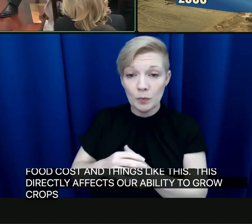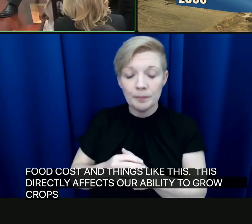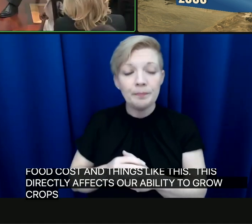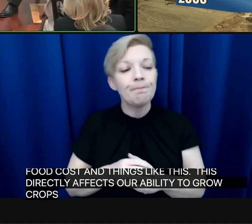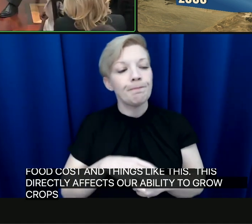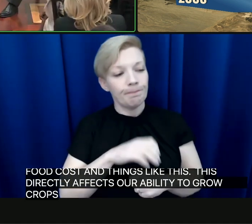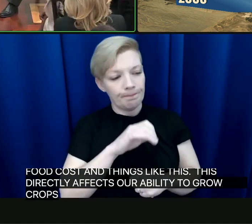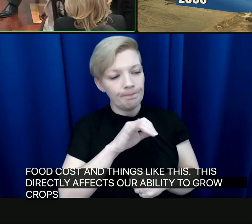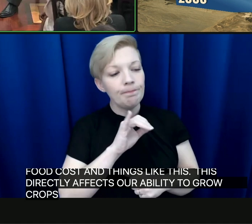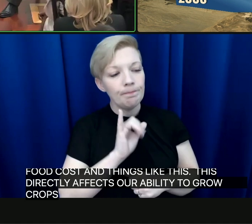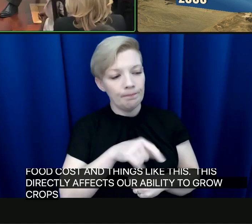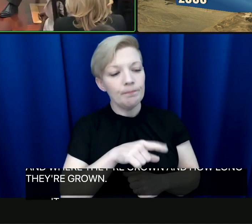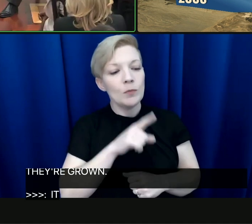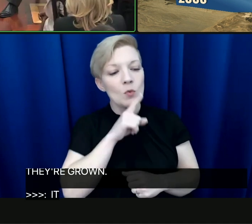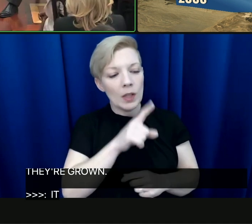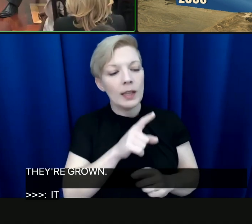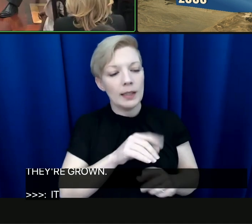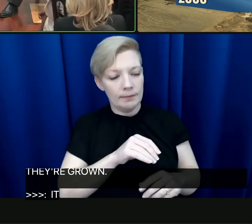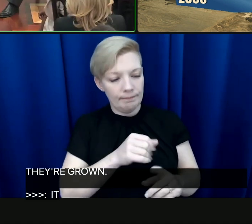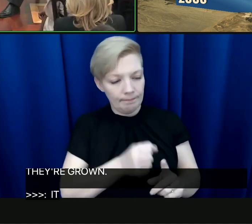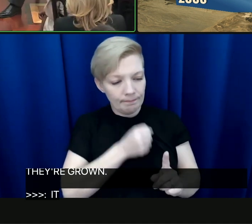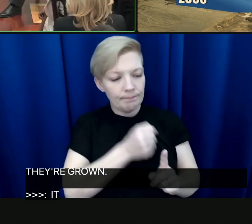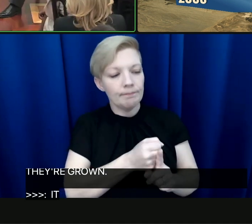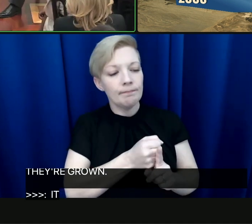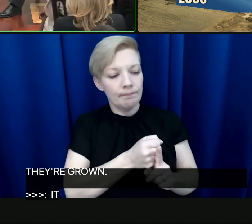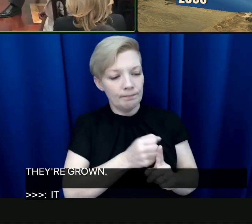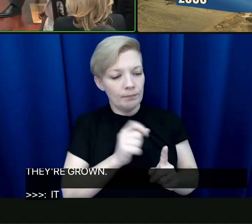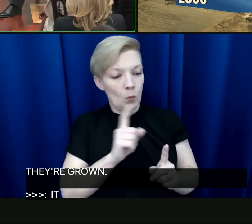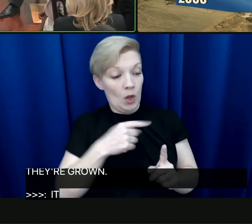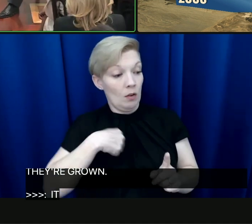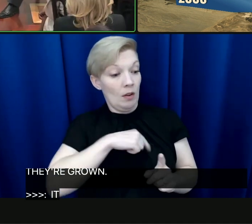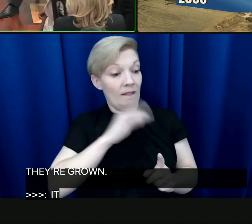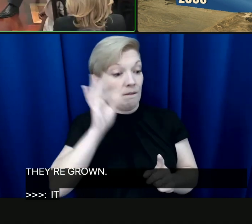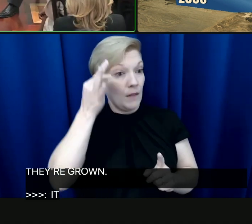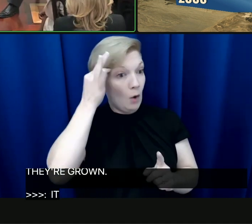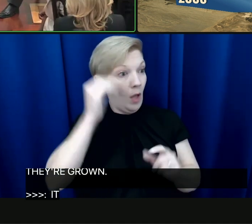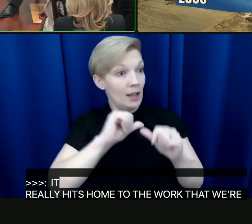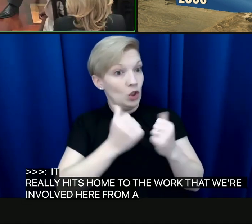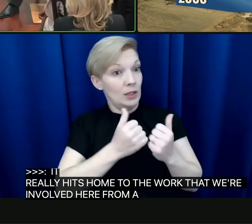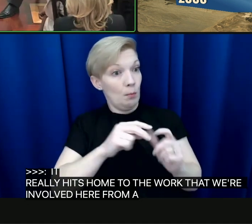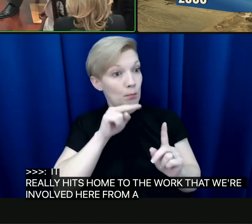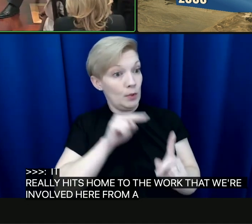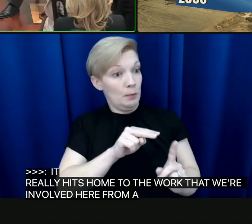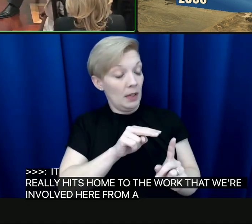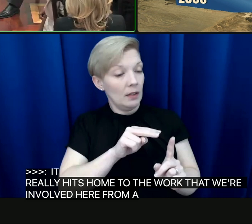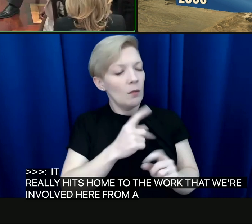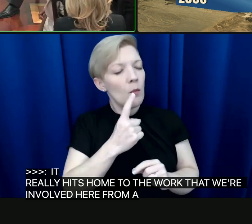that we're involved here from a federal agency perspective in that one of the first things the president did,